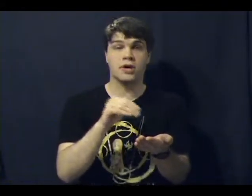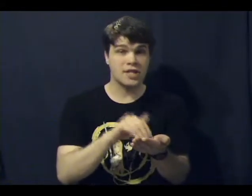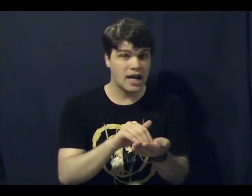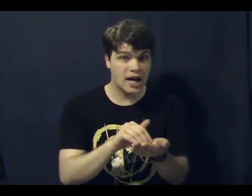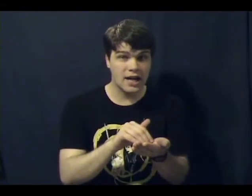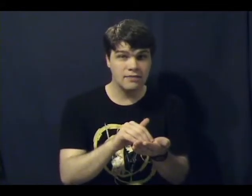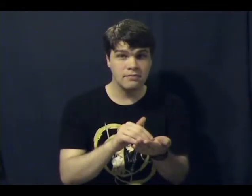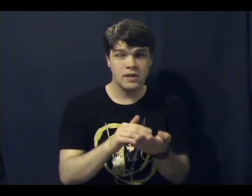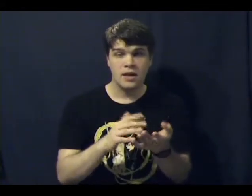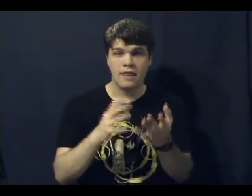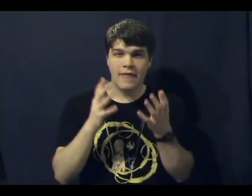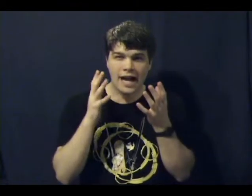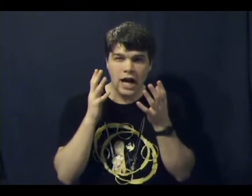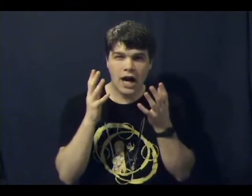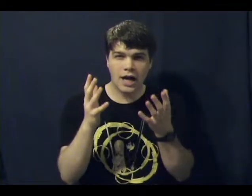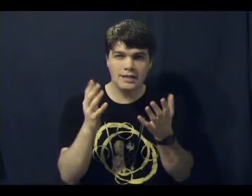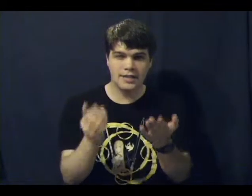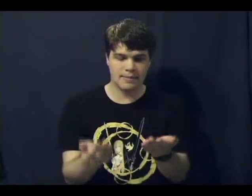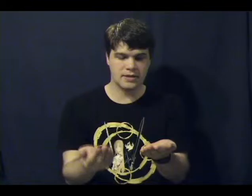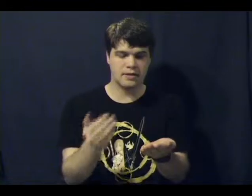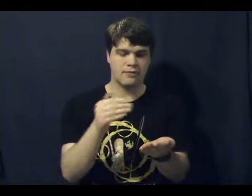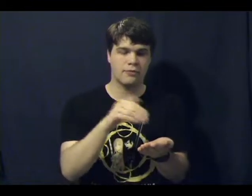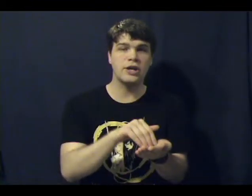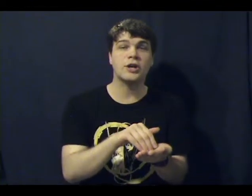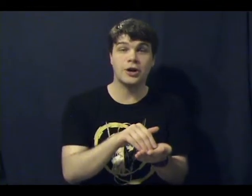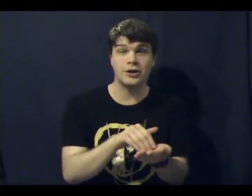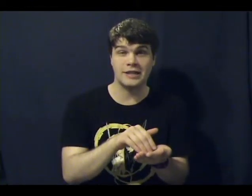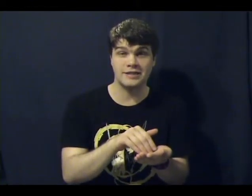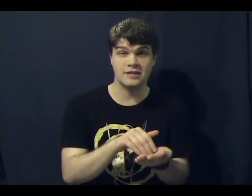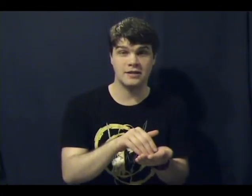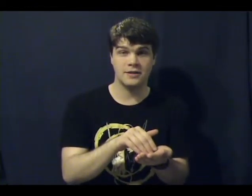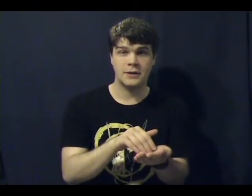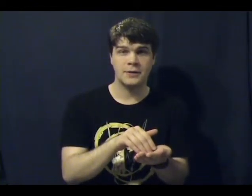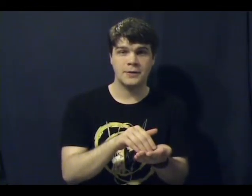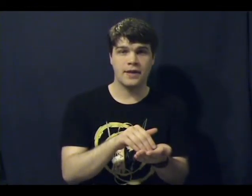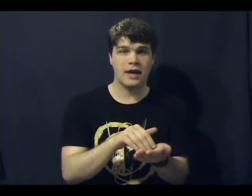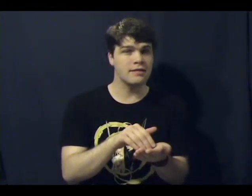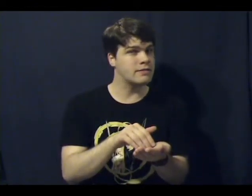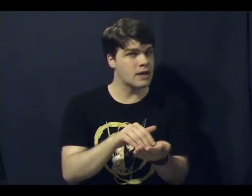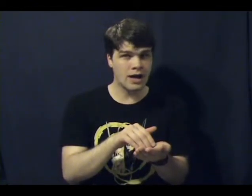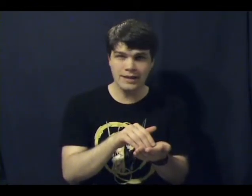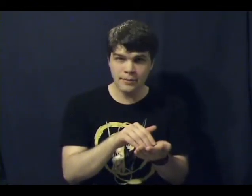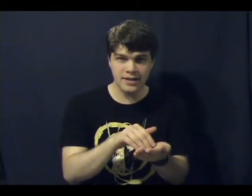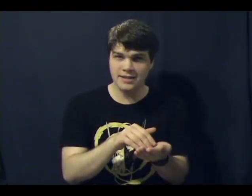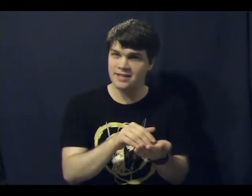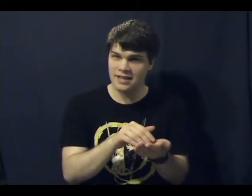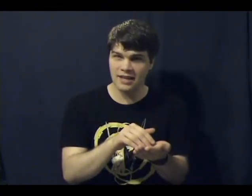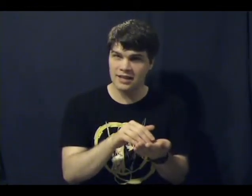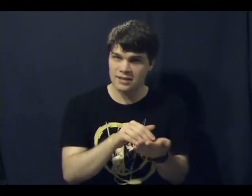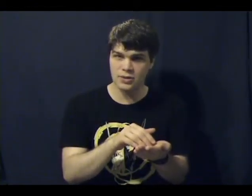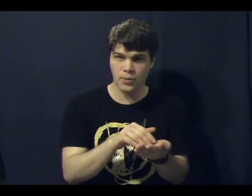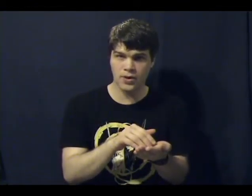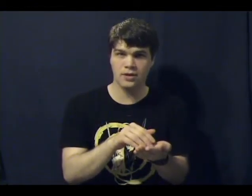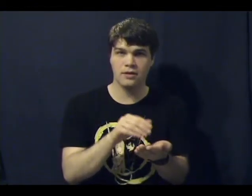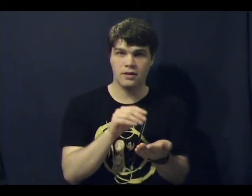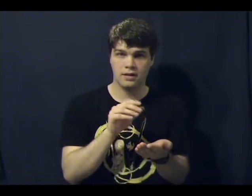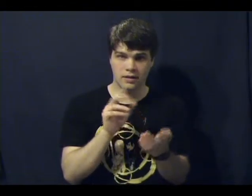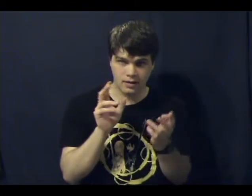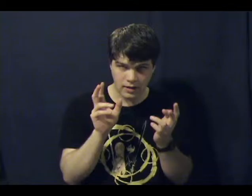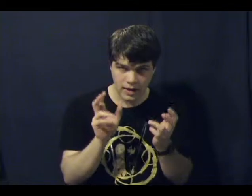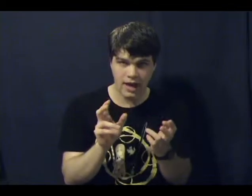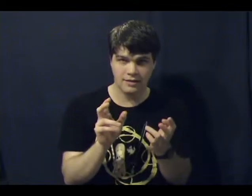more time. That concept of re-occurrence. Okay? Not limited to the English word, "again."